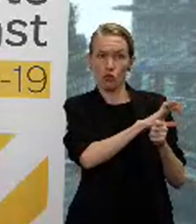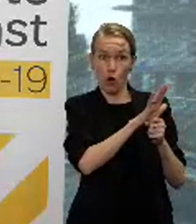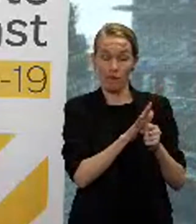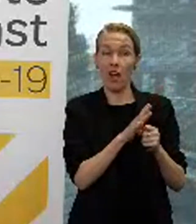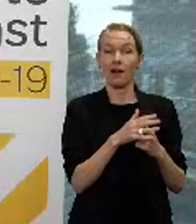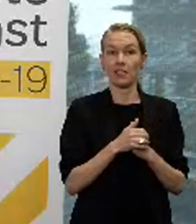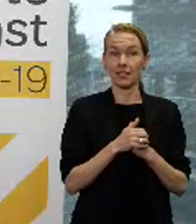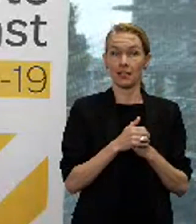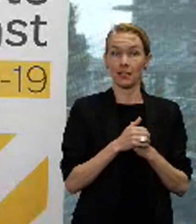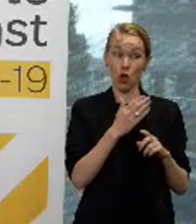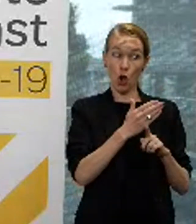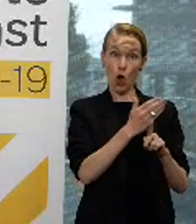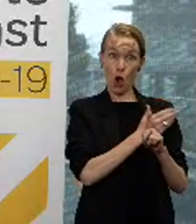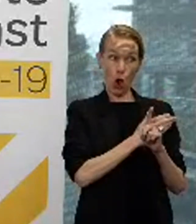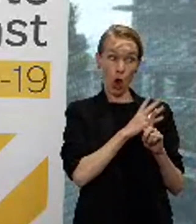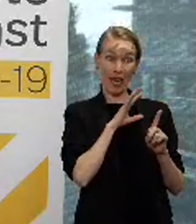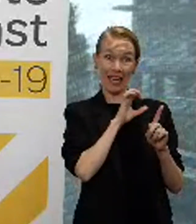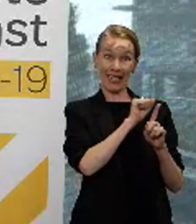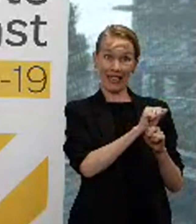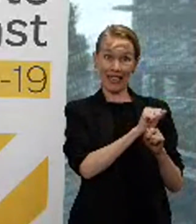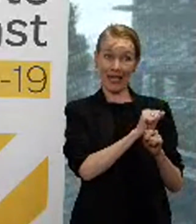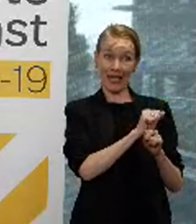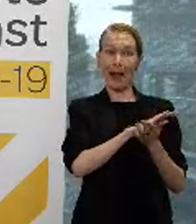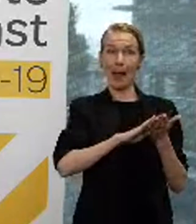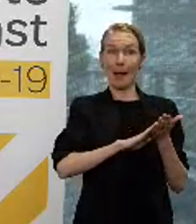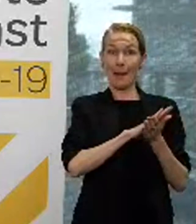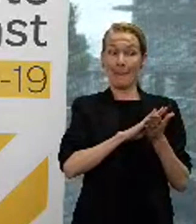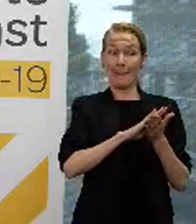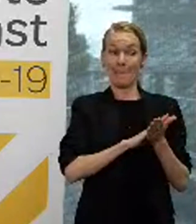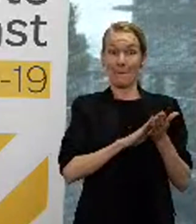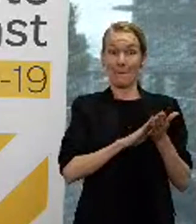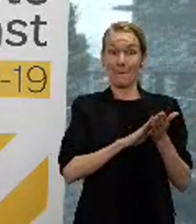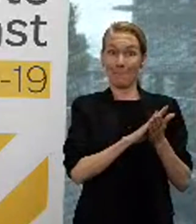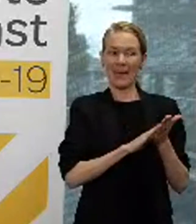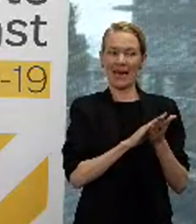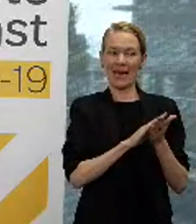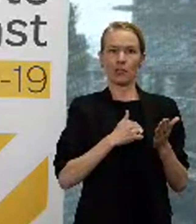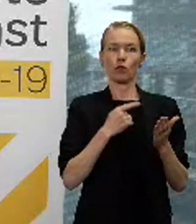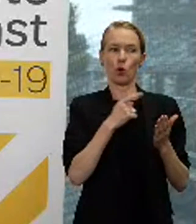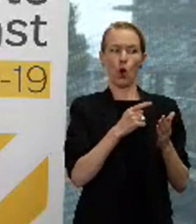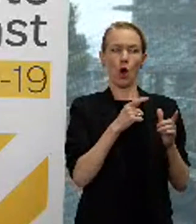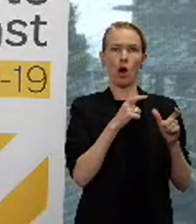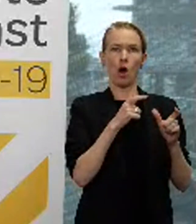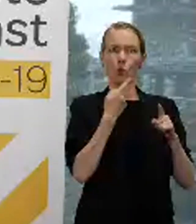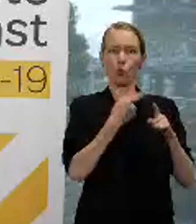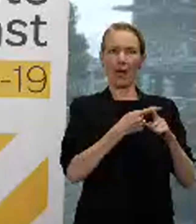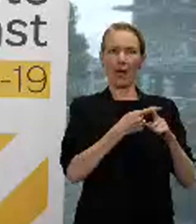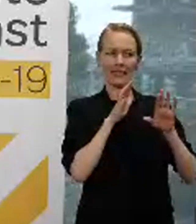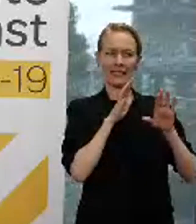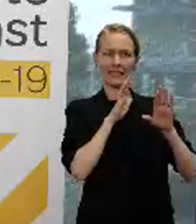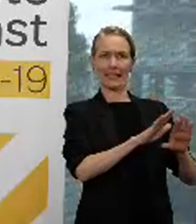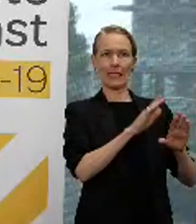and the risk of onward transmission has been quickly contained. The case is a man whose employment